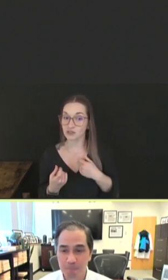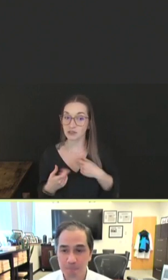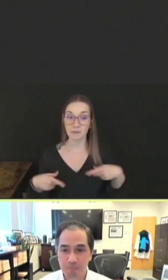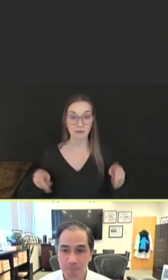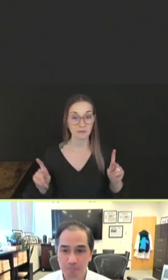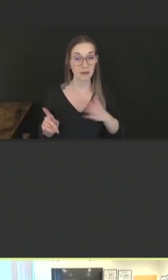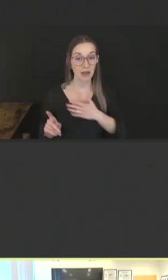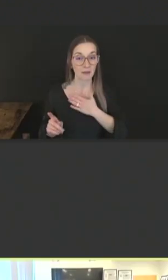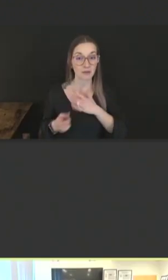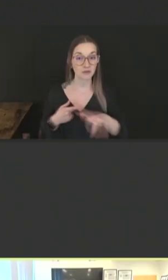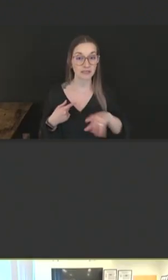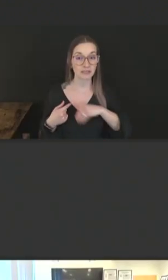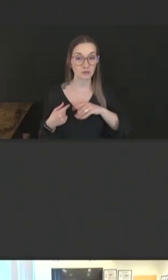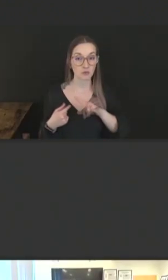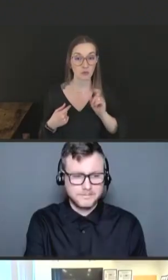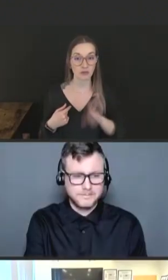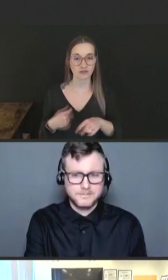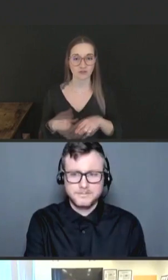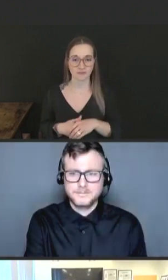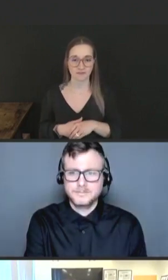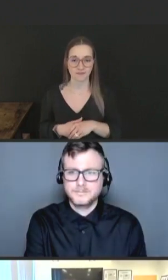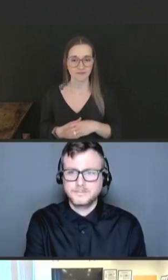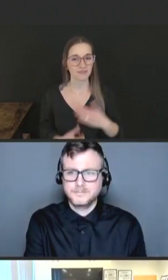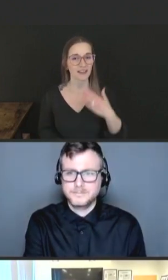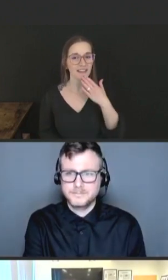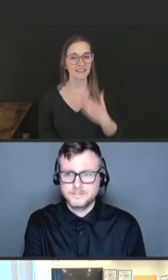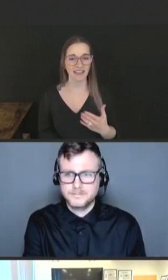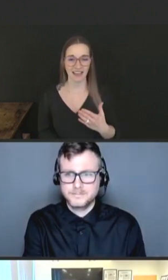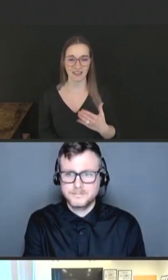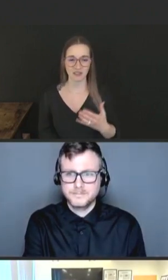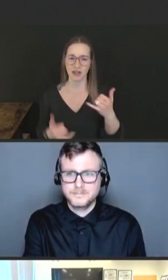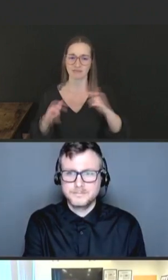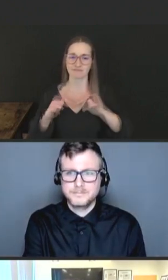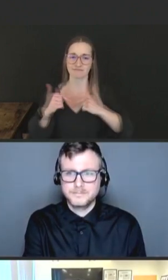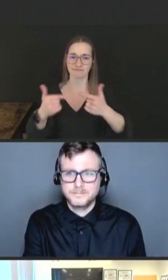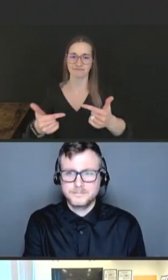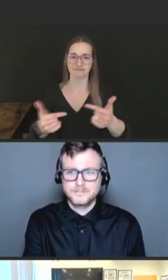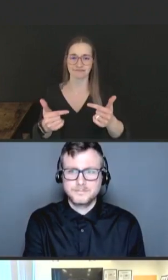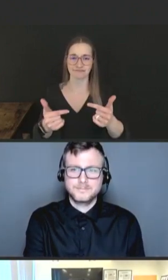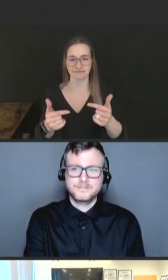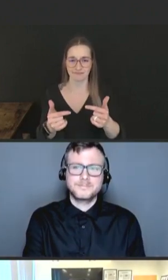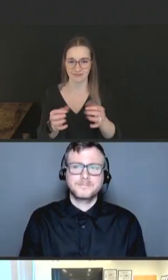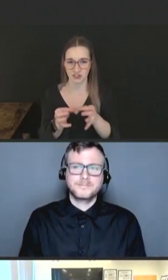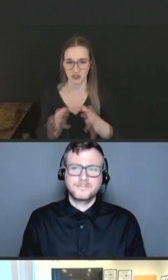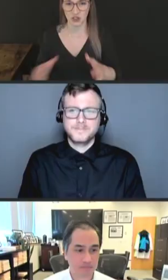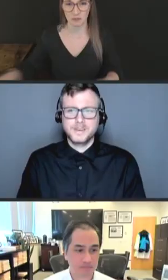Robert Hopkins: Thank you, Dr. Barouch. We'll have Dr. Ellebedy speak first, and then we'll have